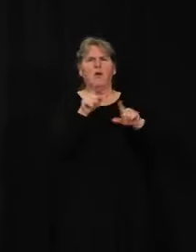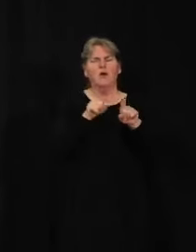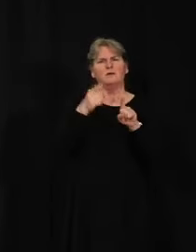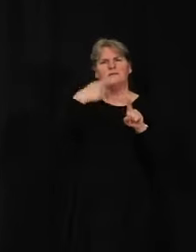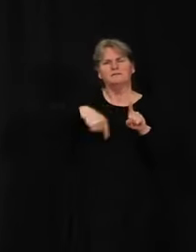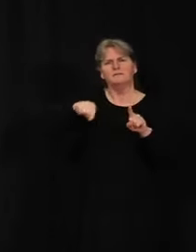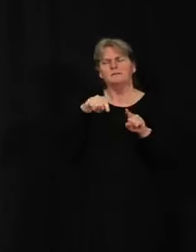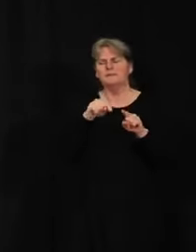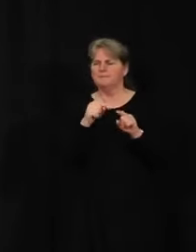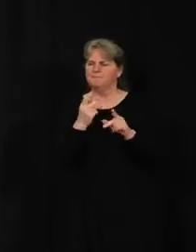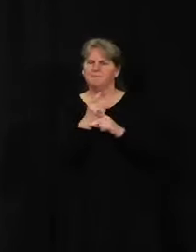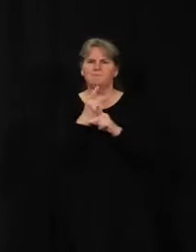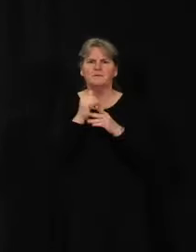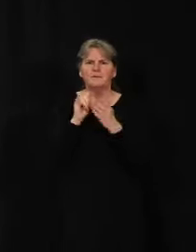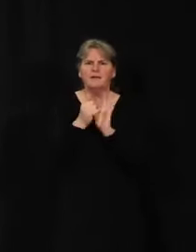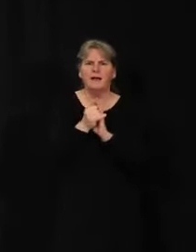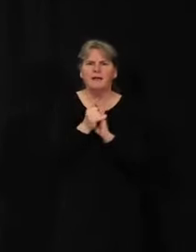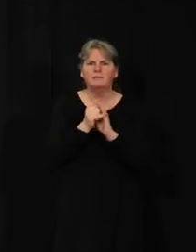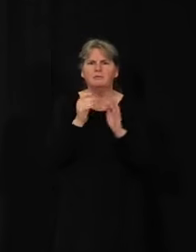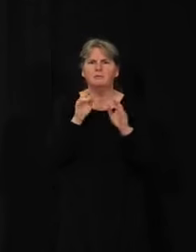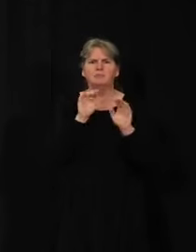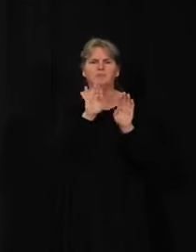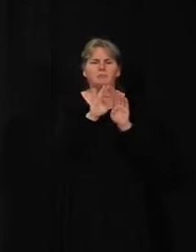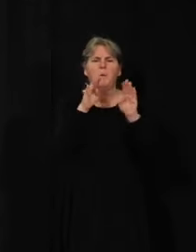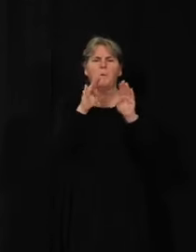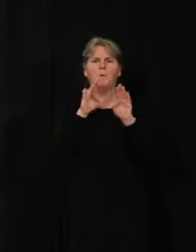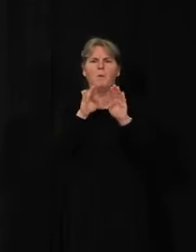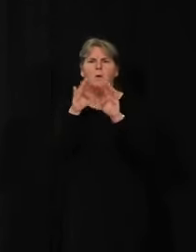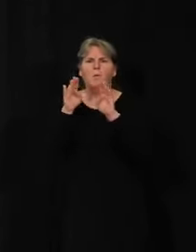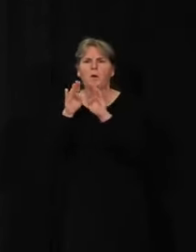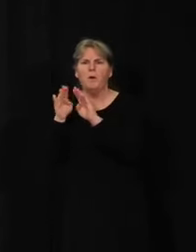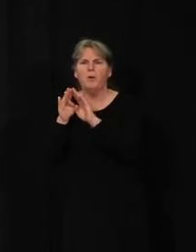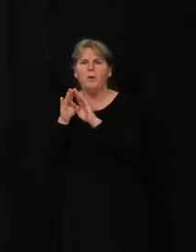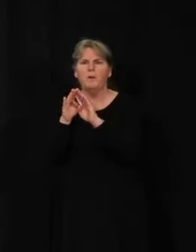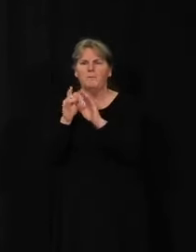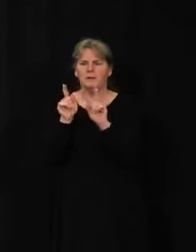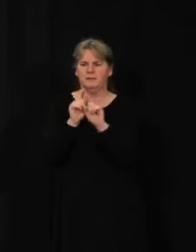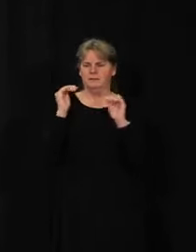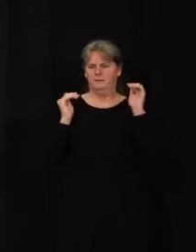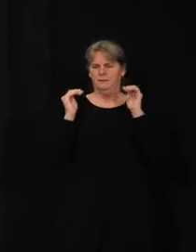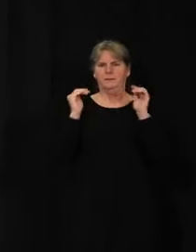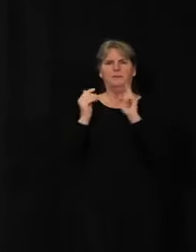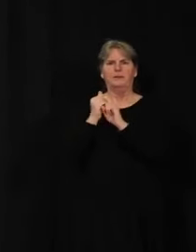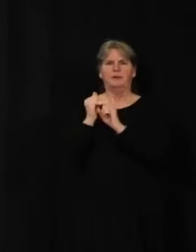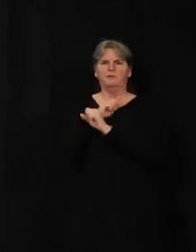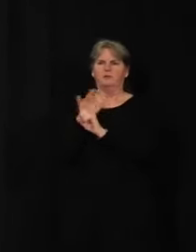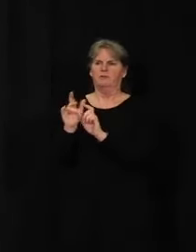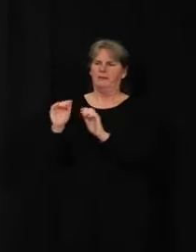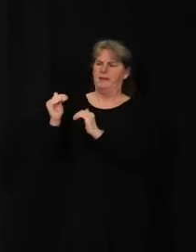ease restrictions that we have introduced to help contain the spread of COVID-19.